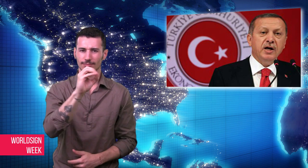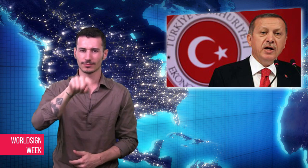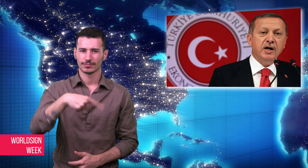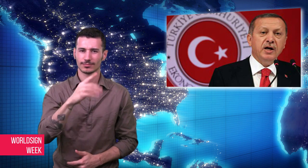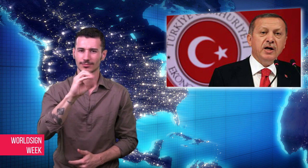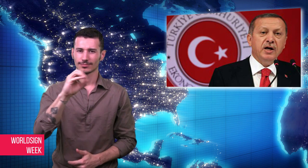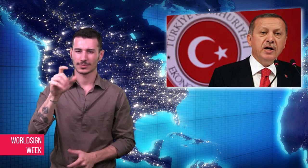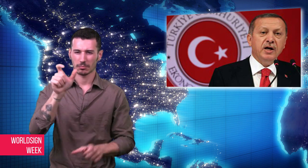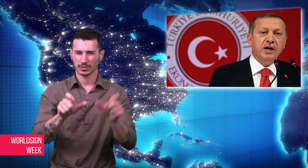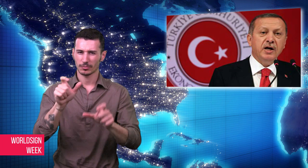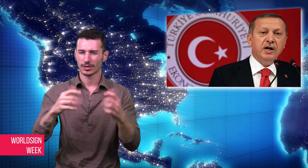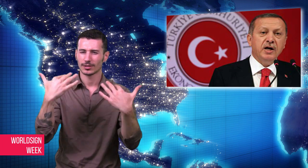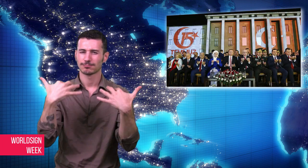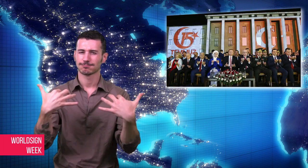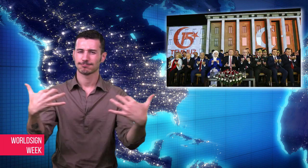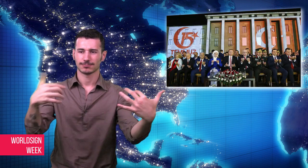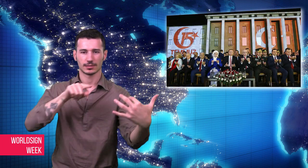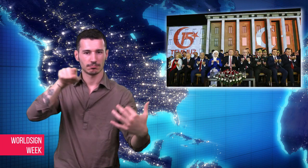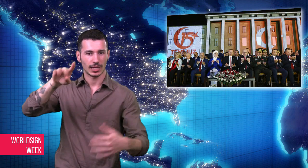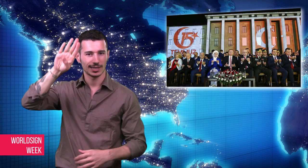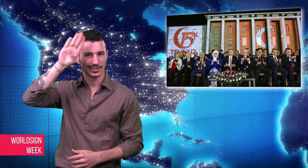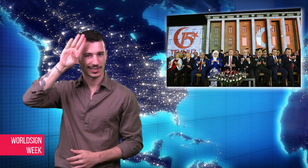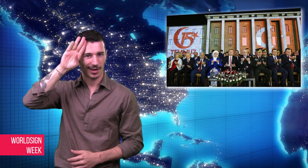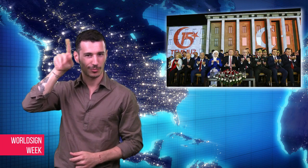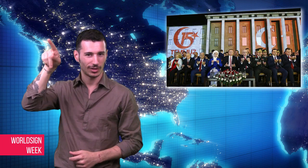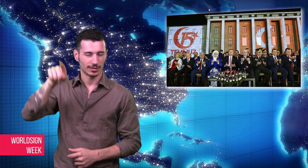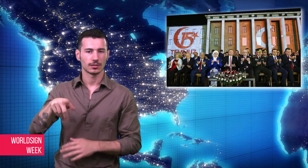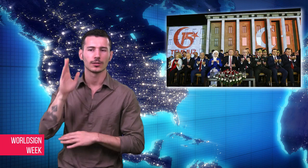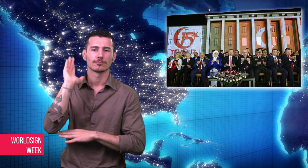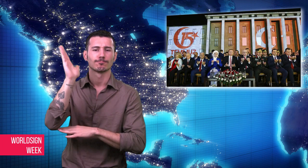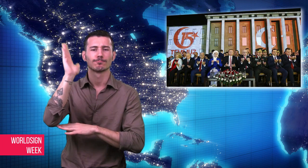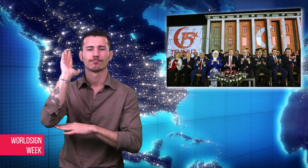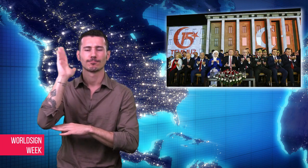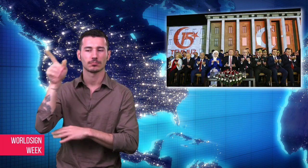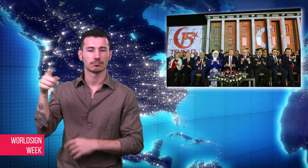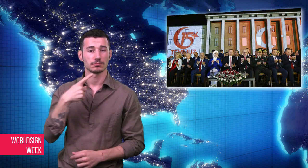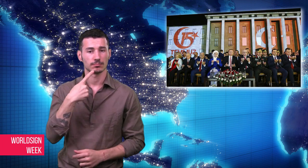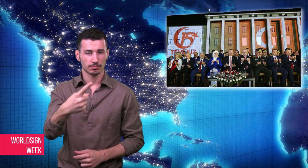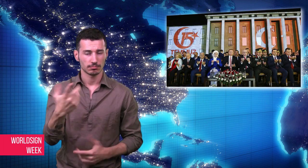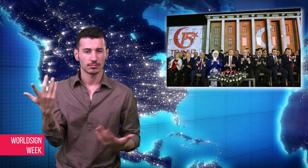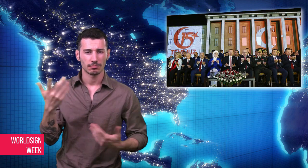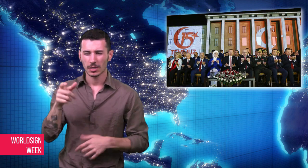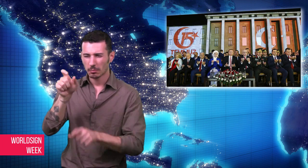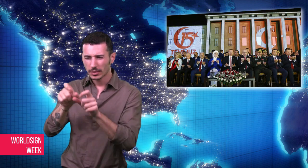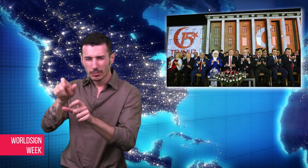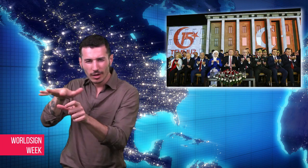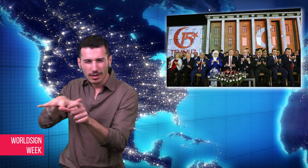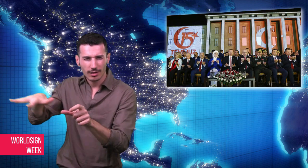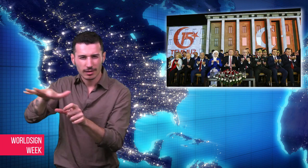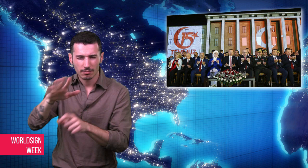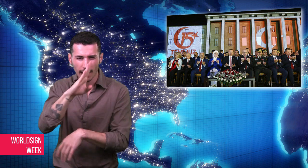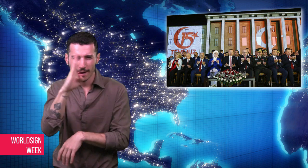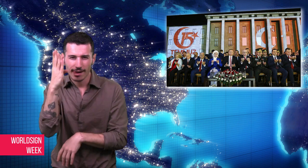heads” of traitors during in a speech in Istanbul in front of 100,000 people.